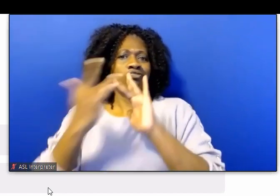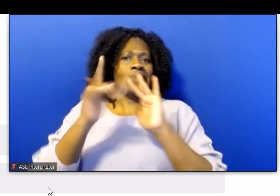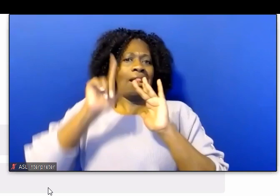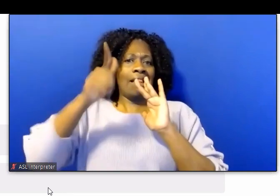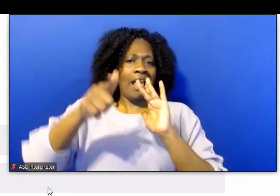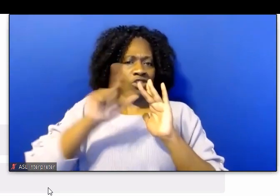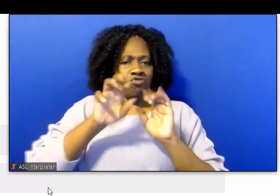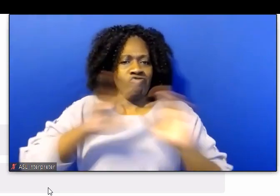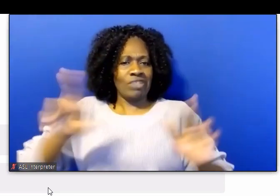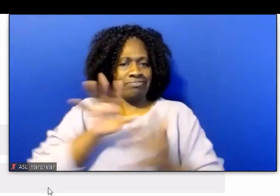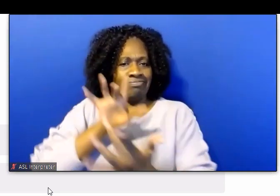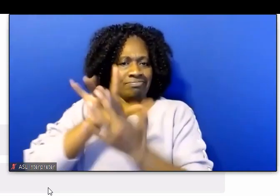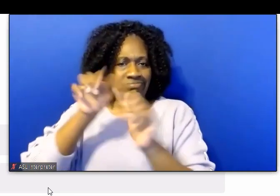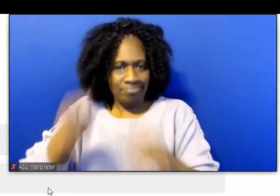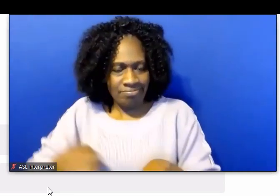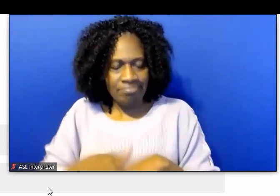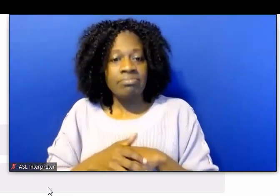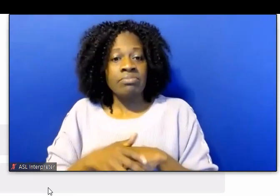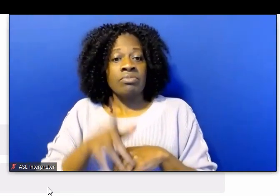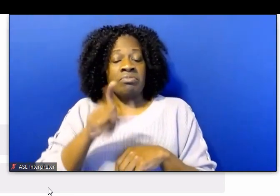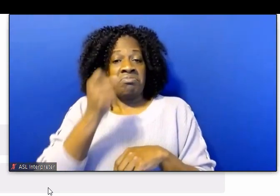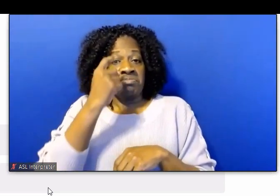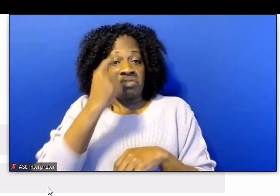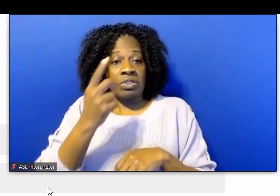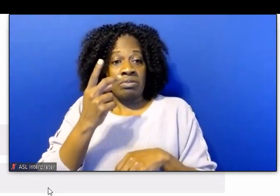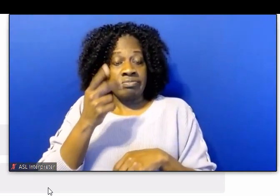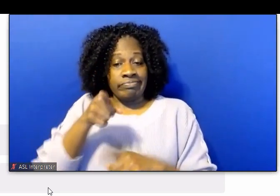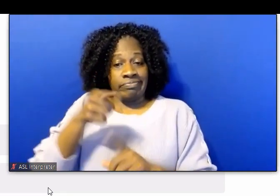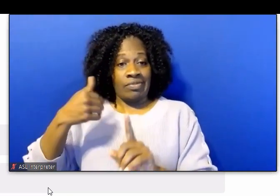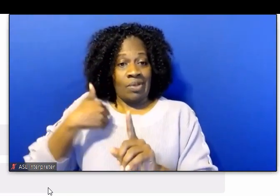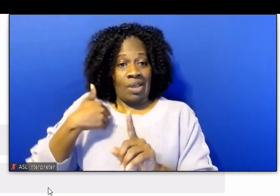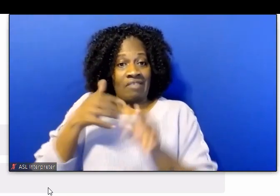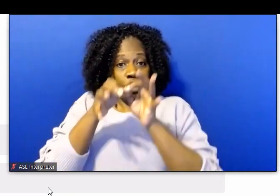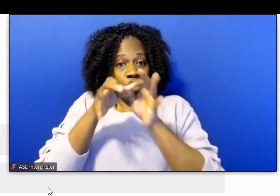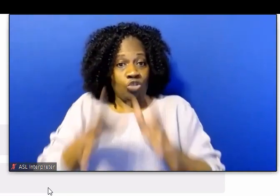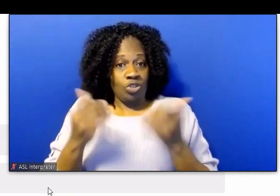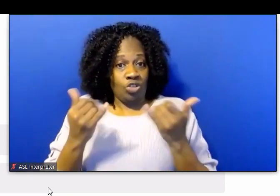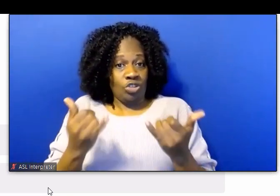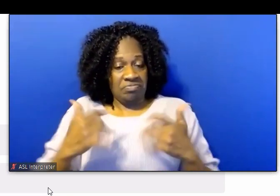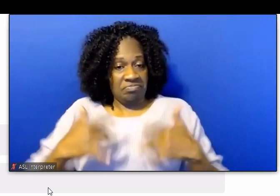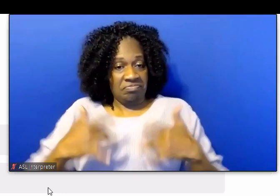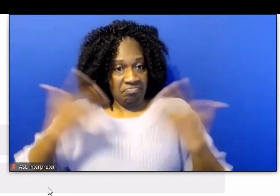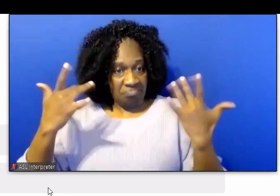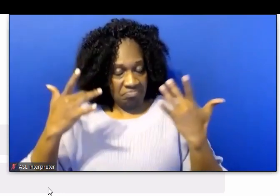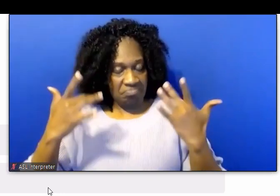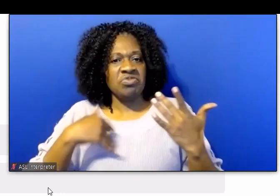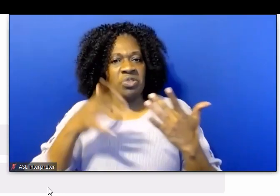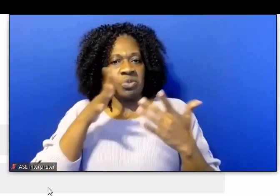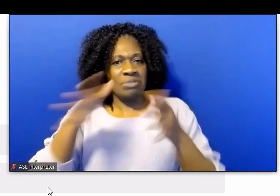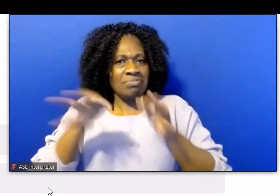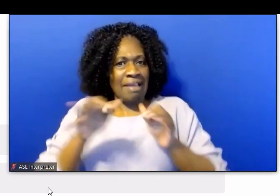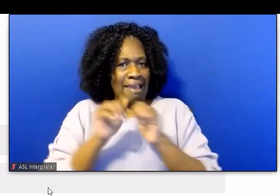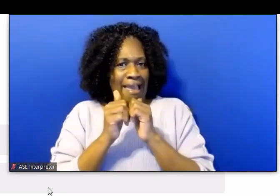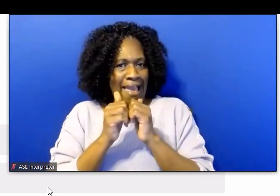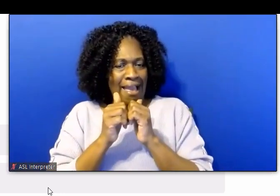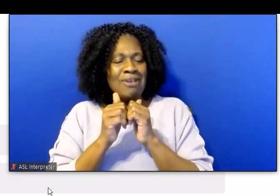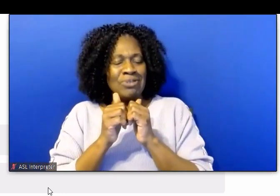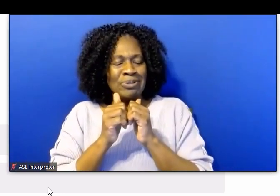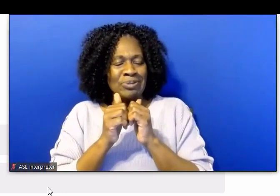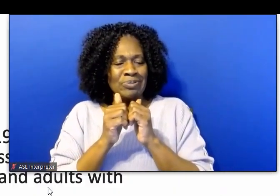As you can see we are using an interpreter at this event and we'll cover how we're doing that. Slide.